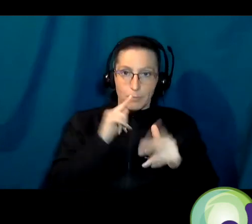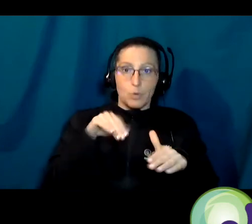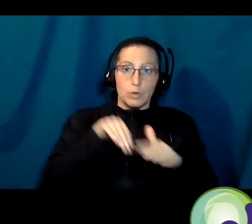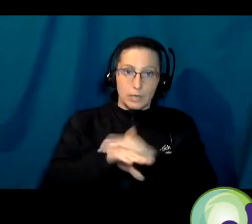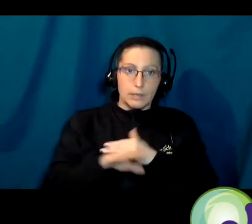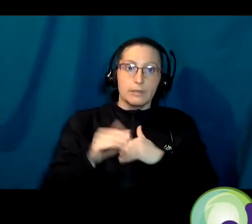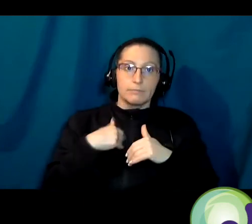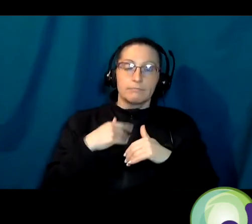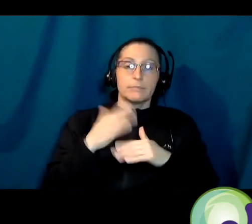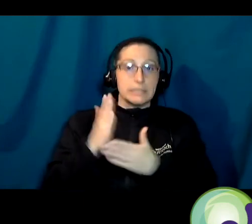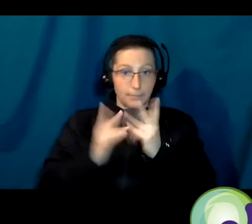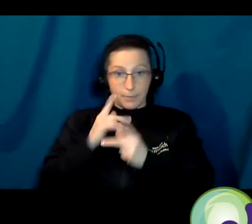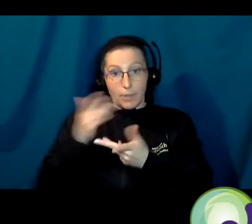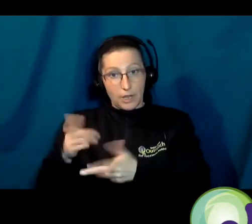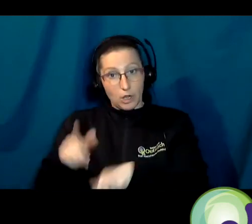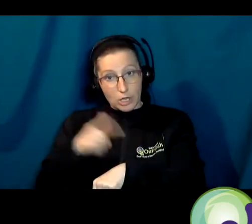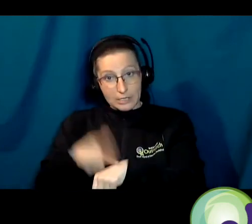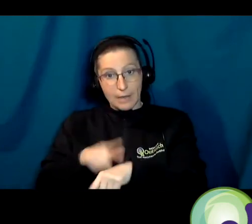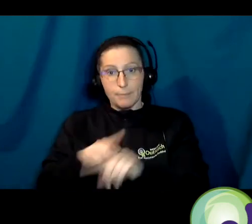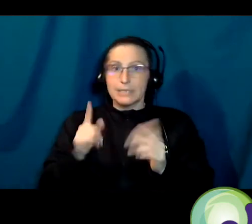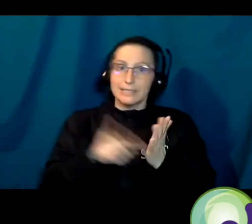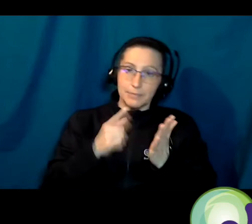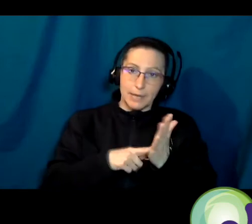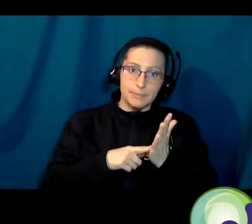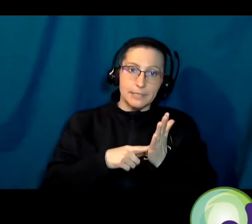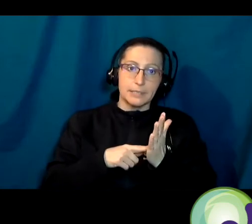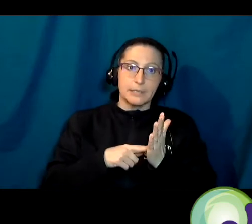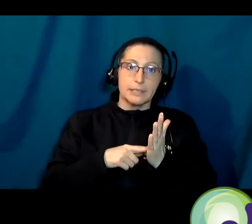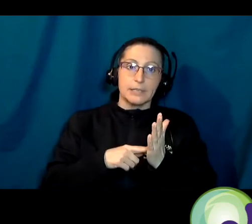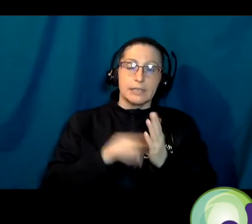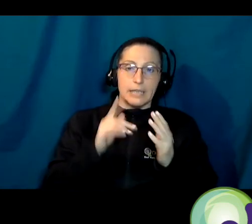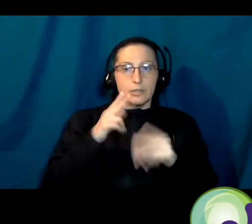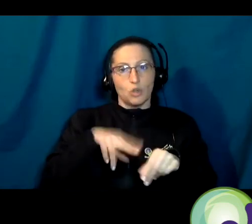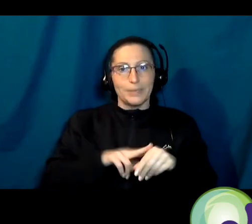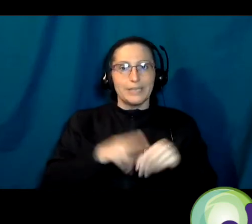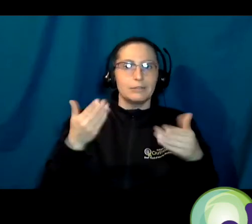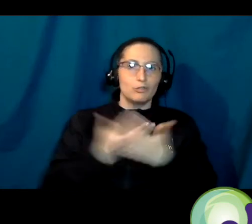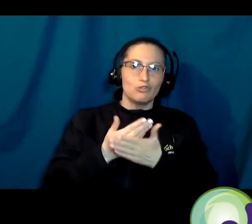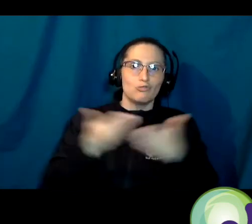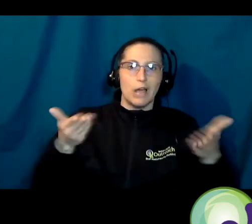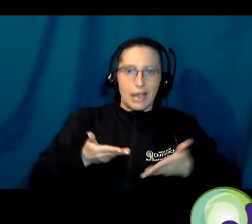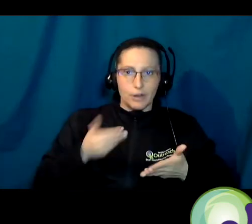there for a long time. But oftentimes entry level ends up being a new hire slightly younger. Either